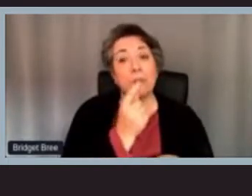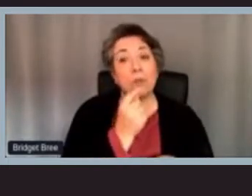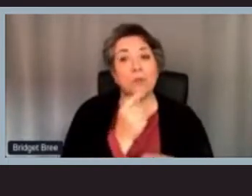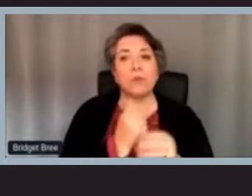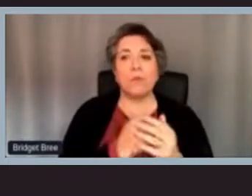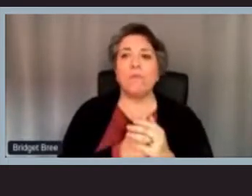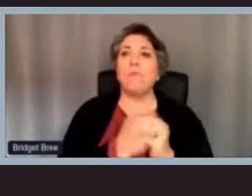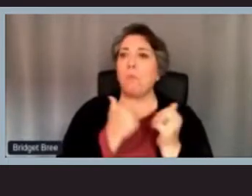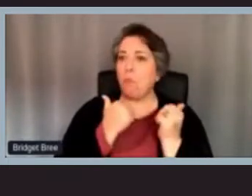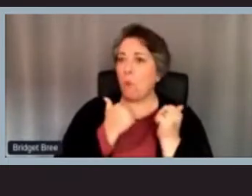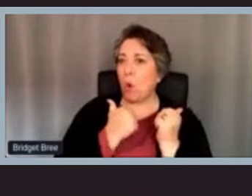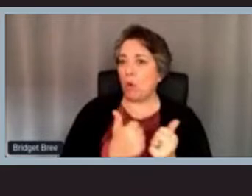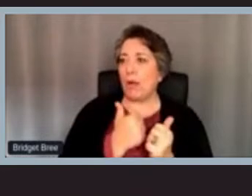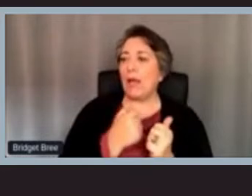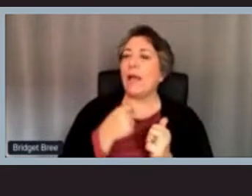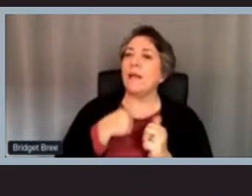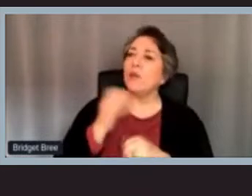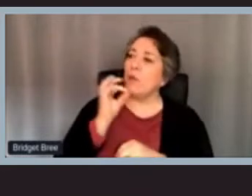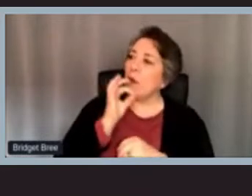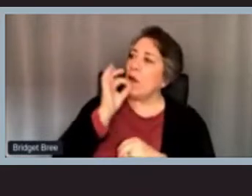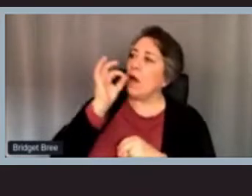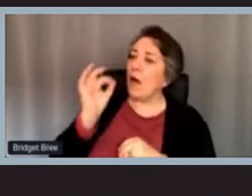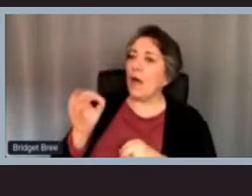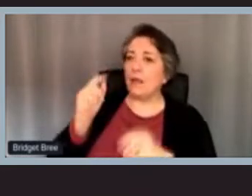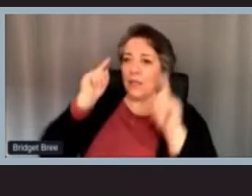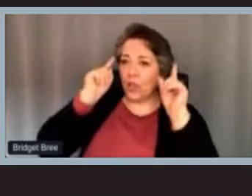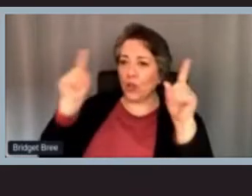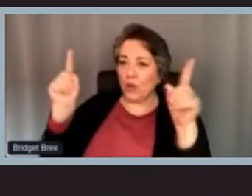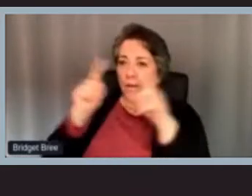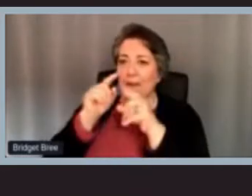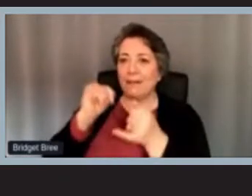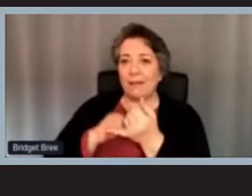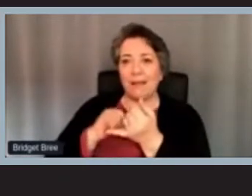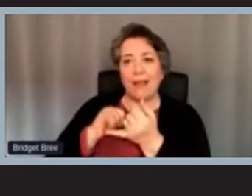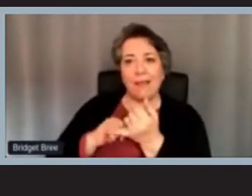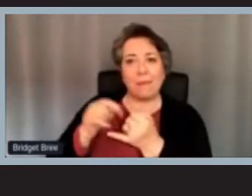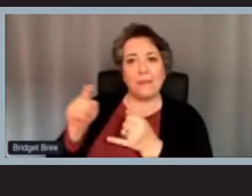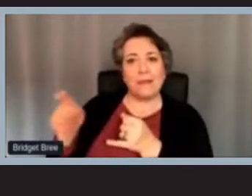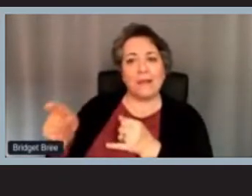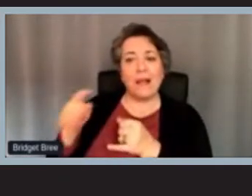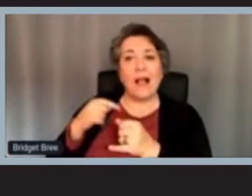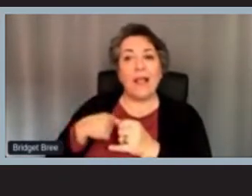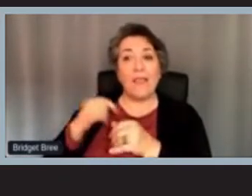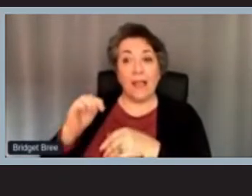follow up with our Desktop team at the University of Southampton and they put this into action for us.